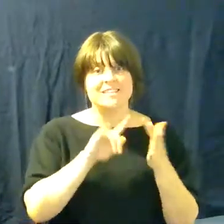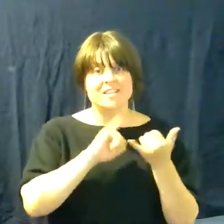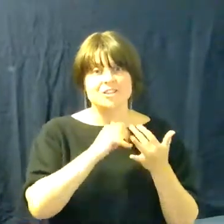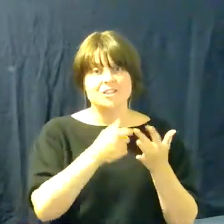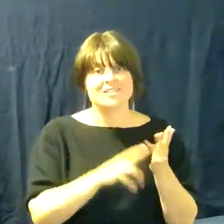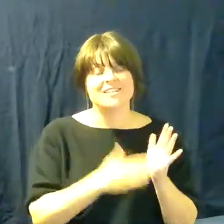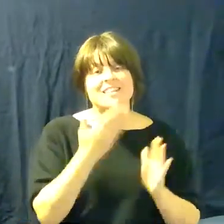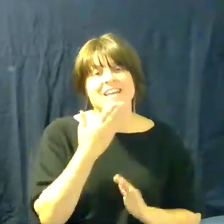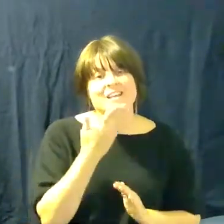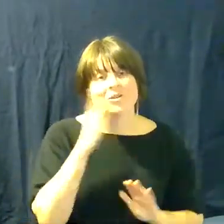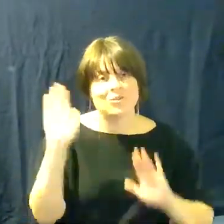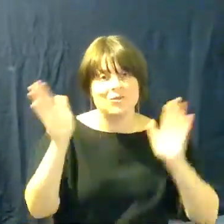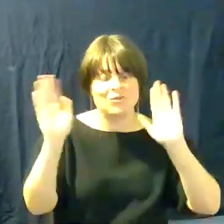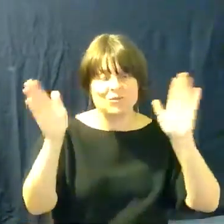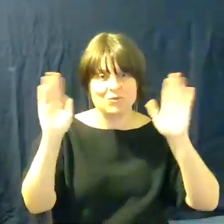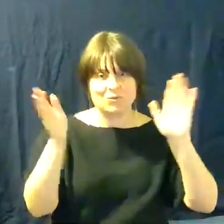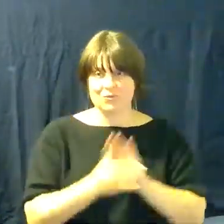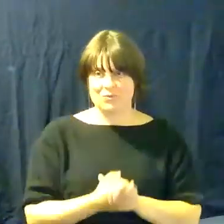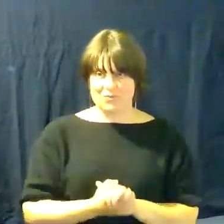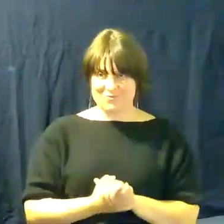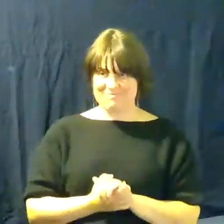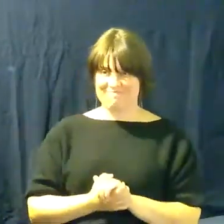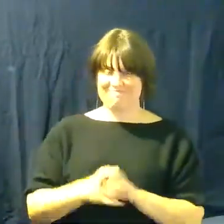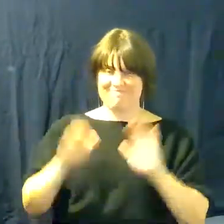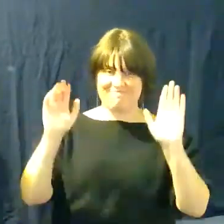we will see you all this time next week for the first training session